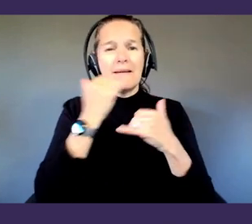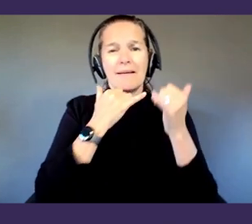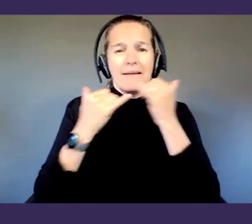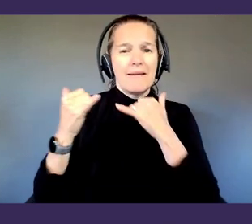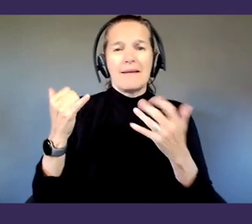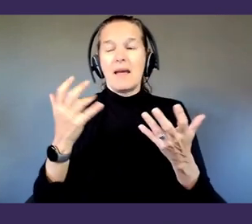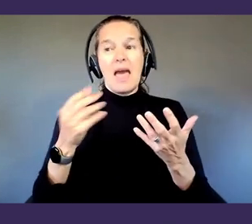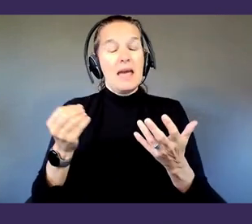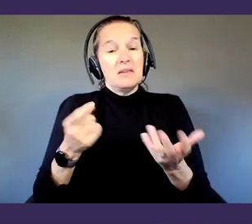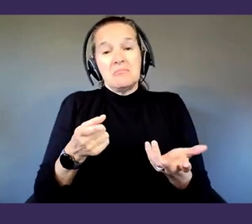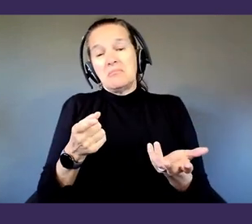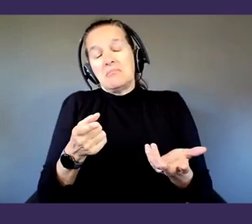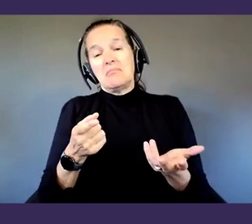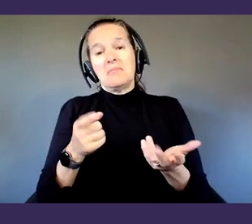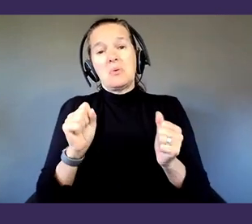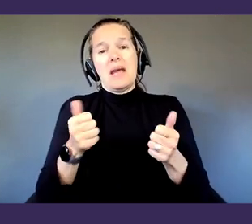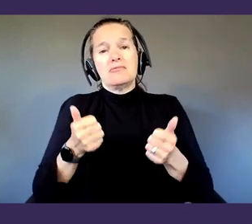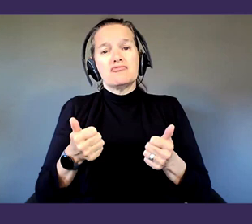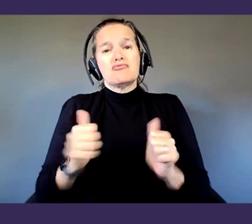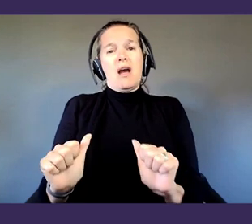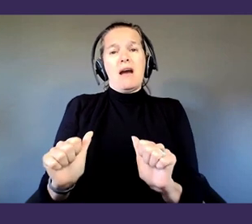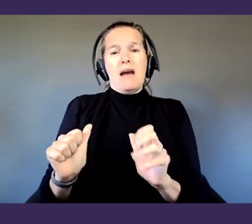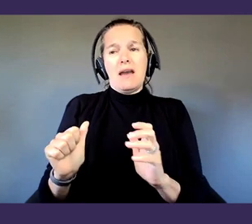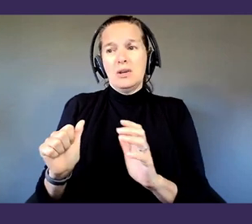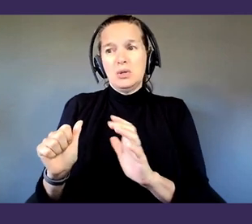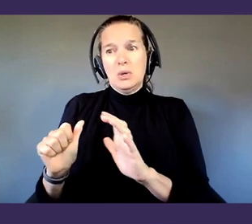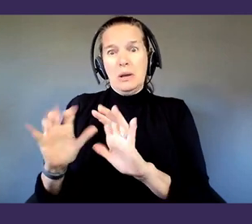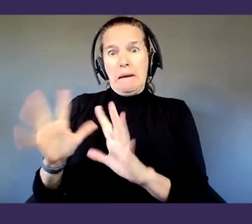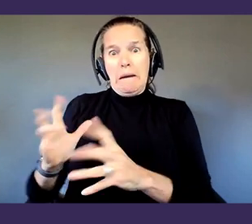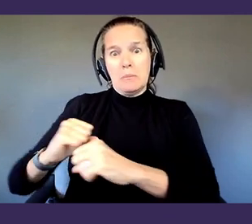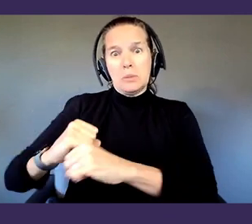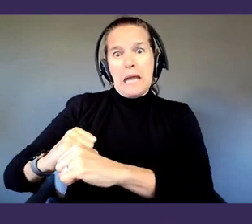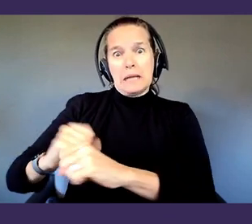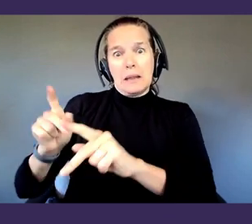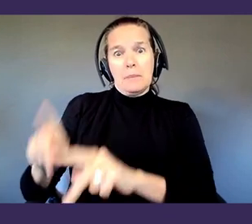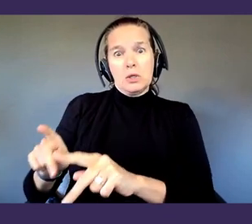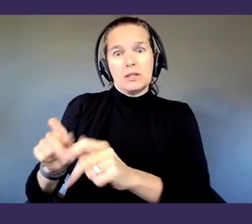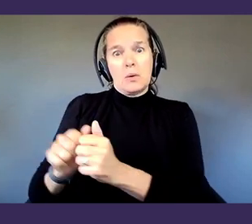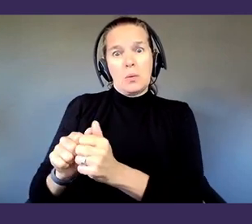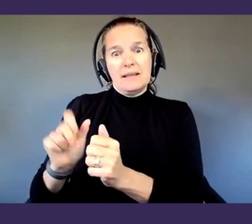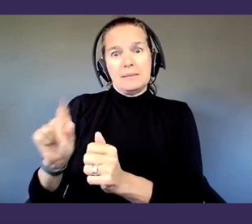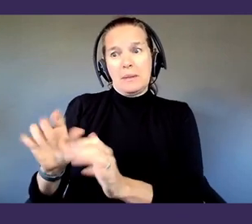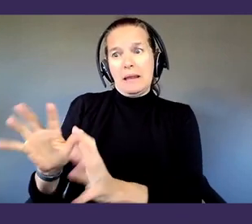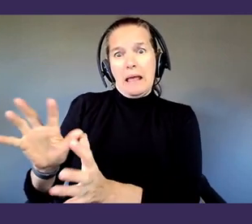you cannot bubble wrap your loved one with a disability. This point, to me, is extremely important,